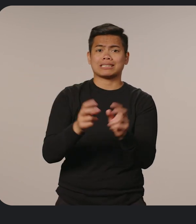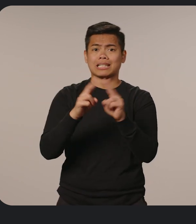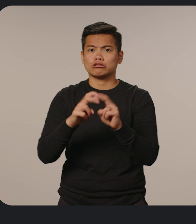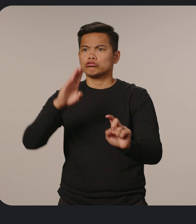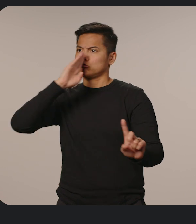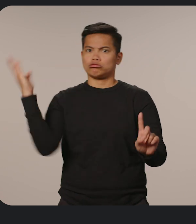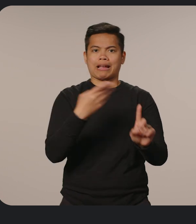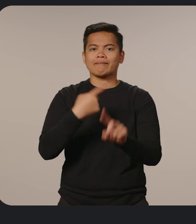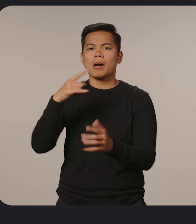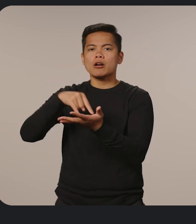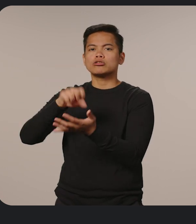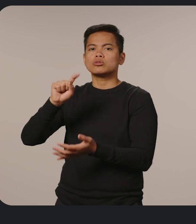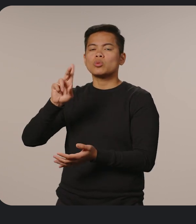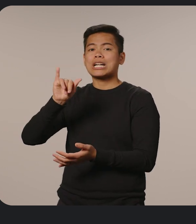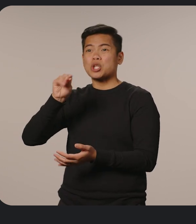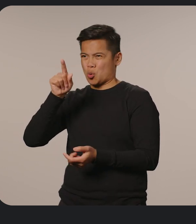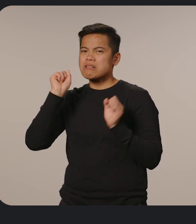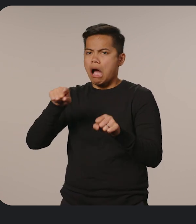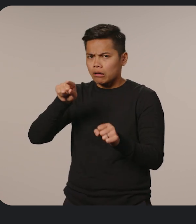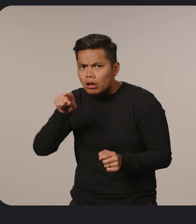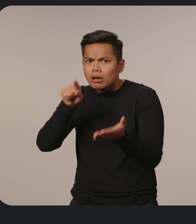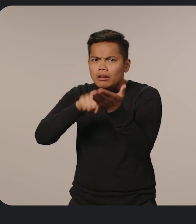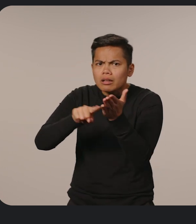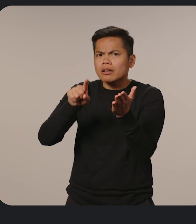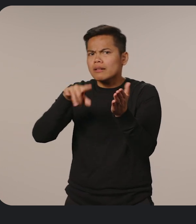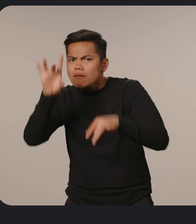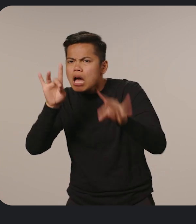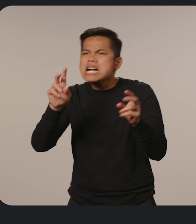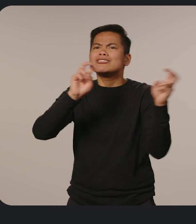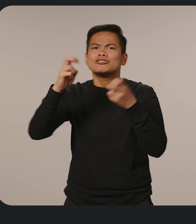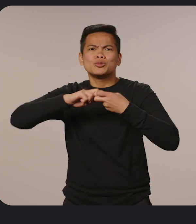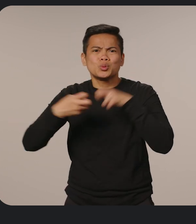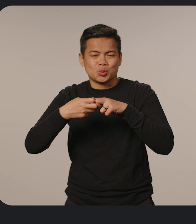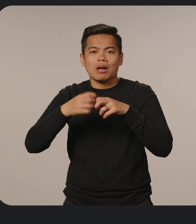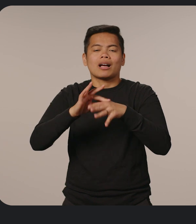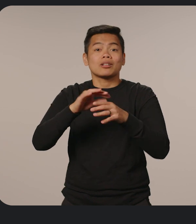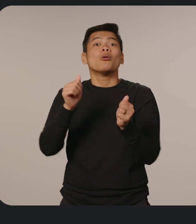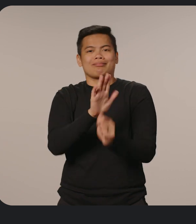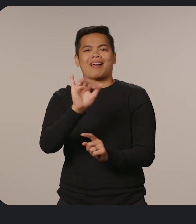discover investigate and reproduce